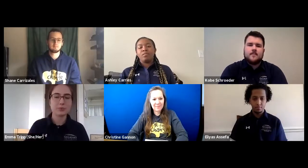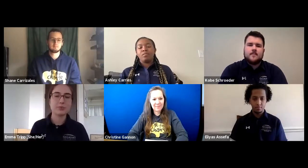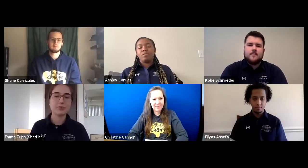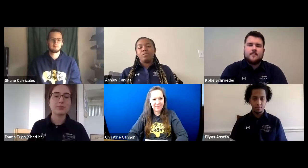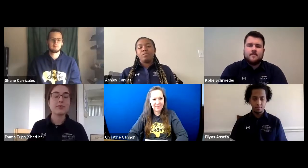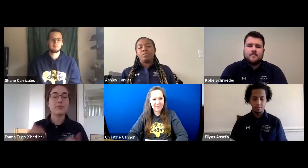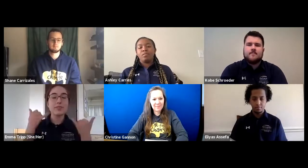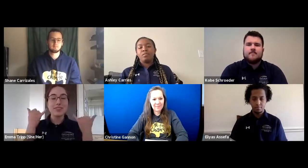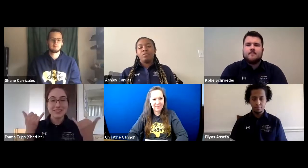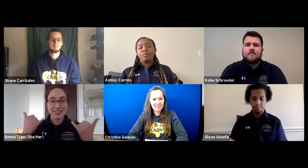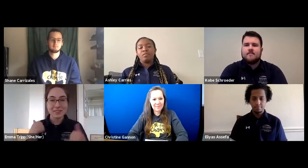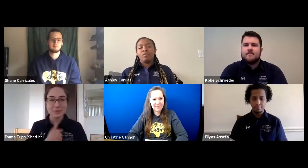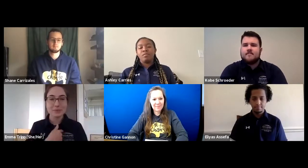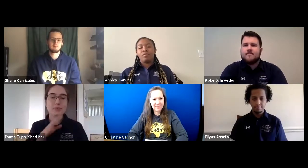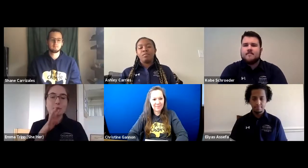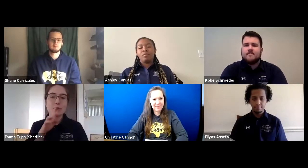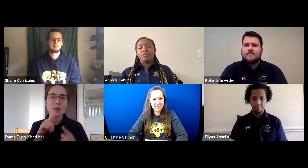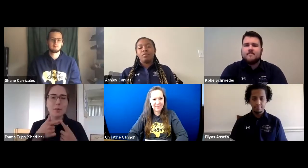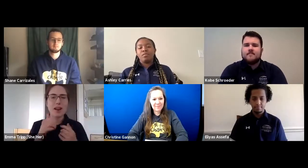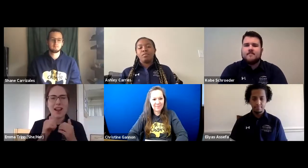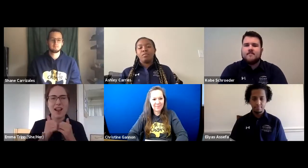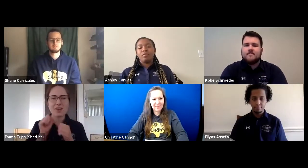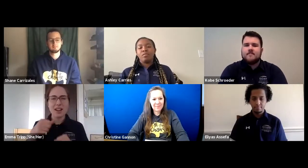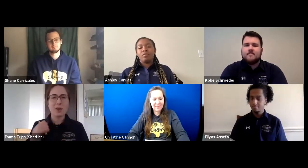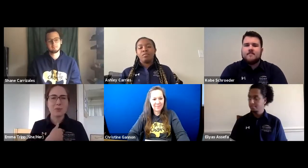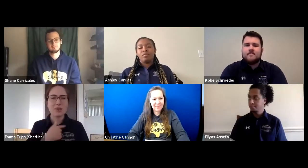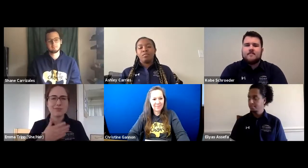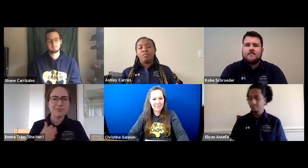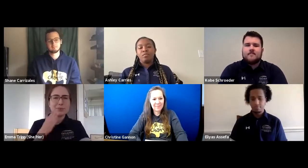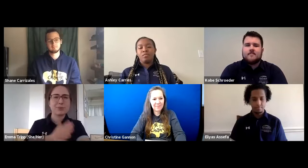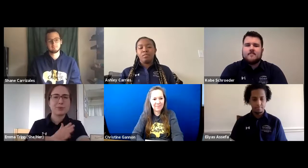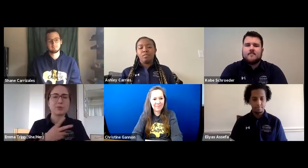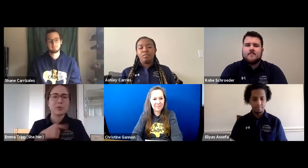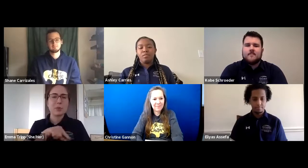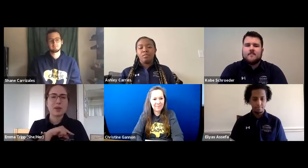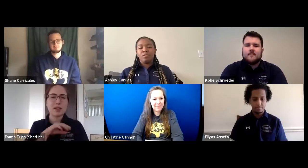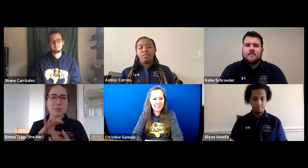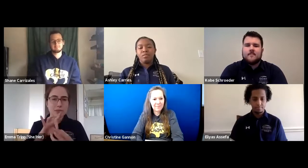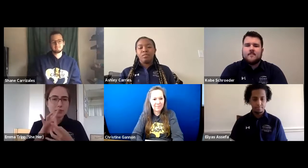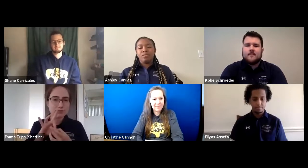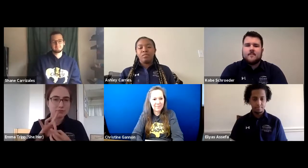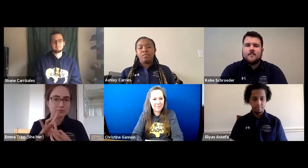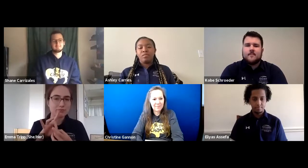Today we will be talking about how we can improve the quality of a relationship.